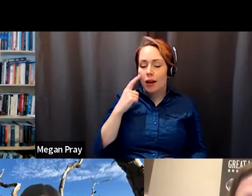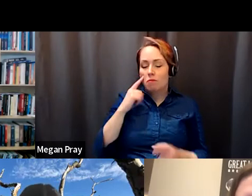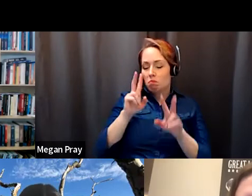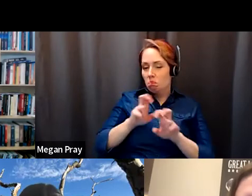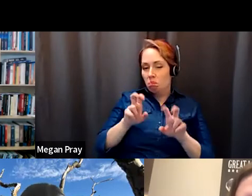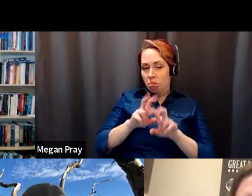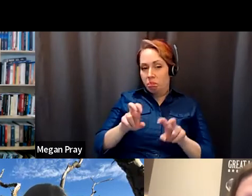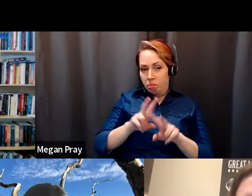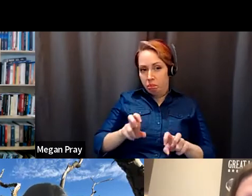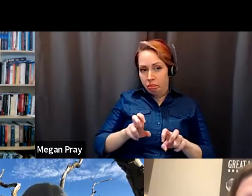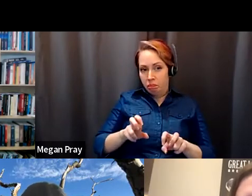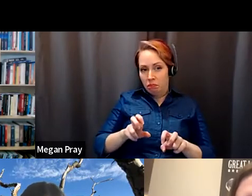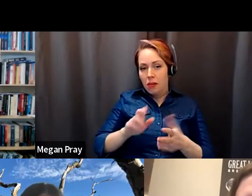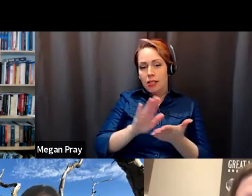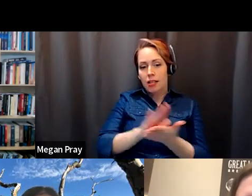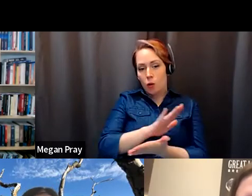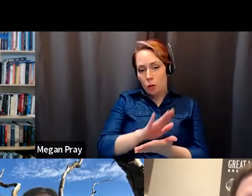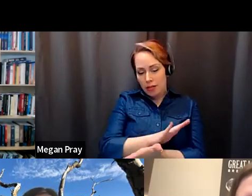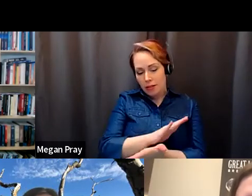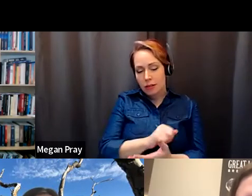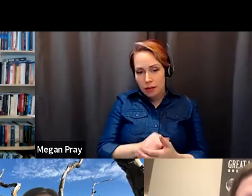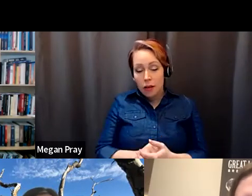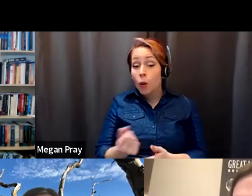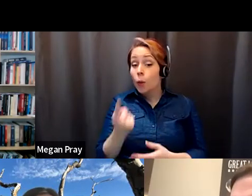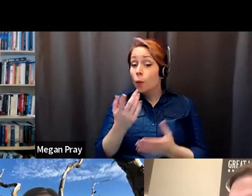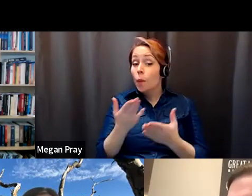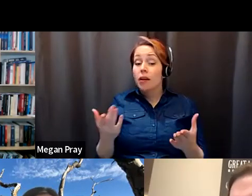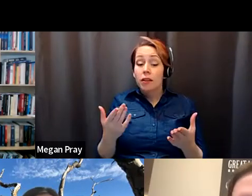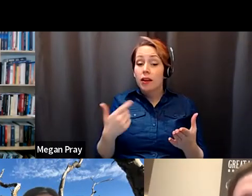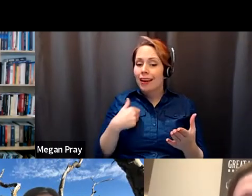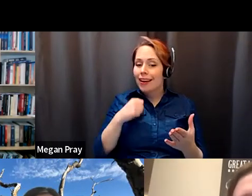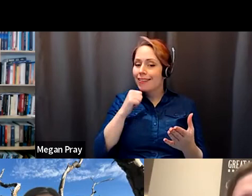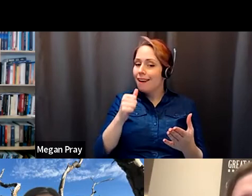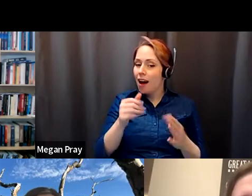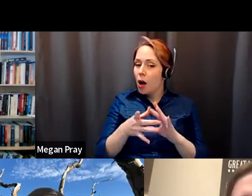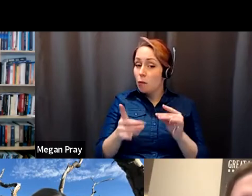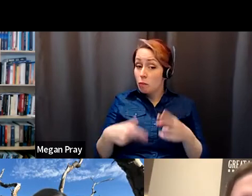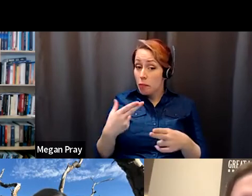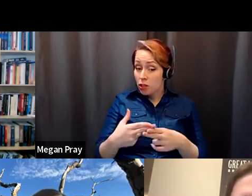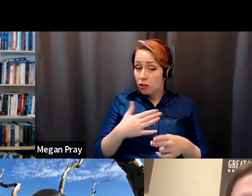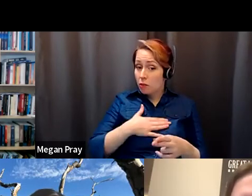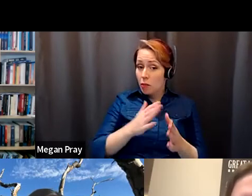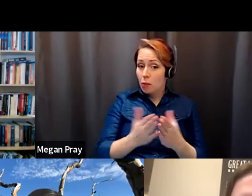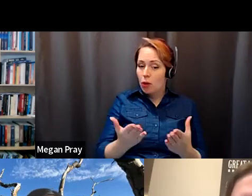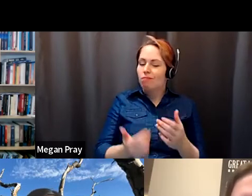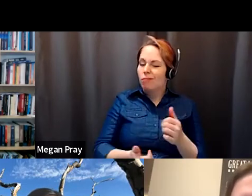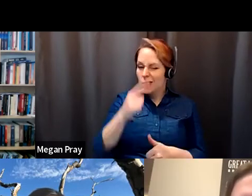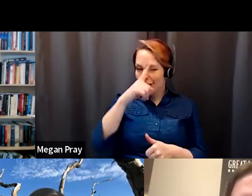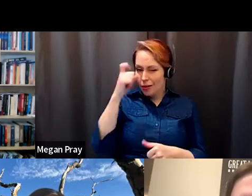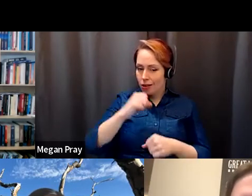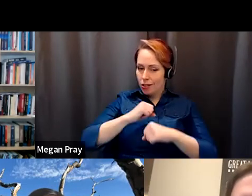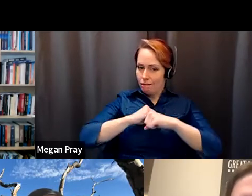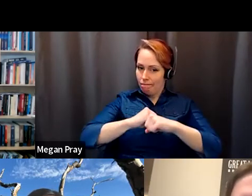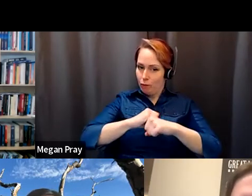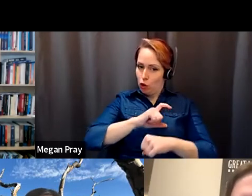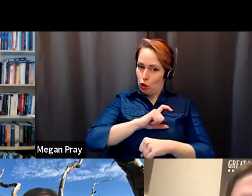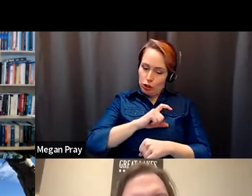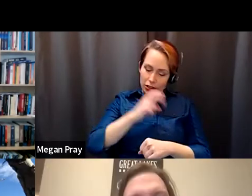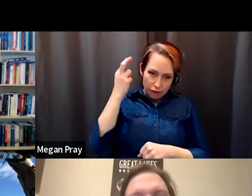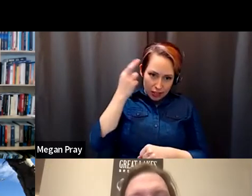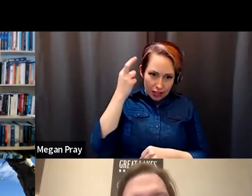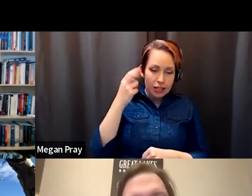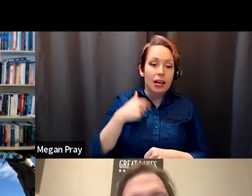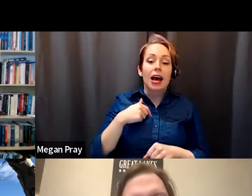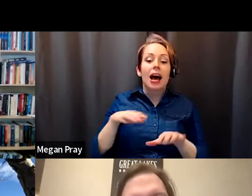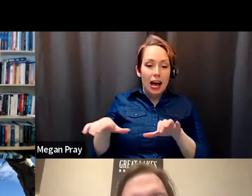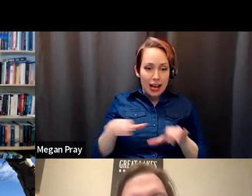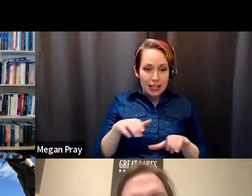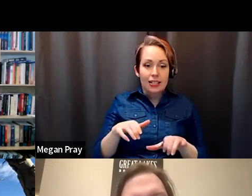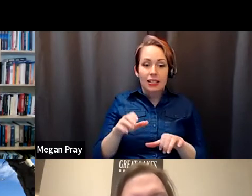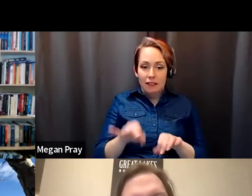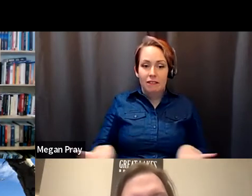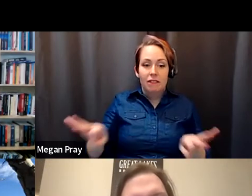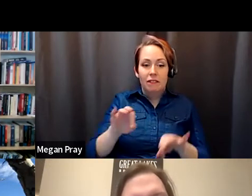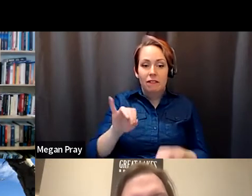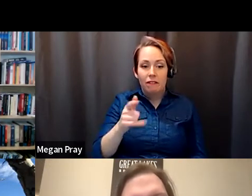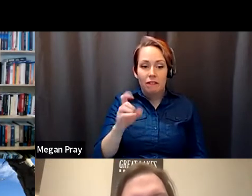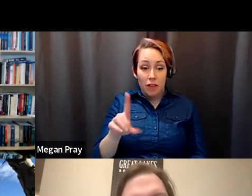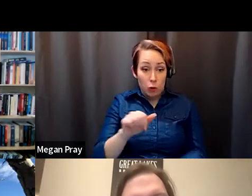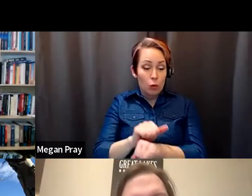Salvador Santino Regilme: I looked into the documents, one thing that they did not mention in the book, primarily because of security reasons is that I conducted fieldwork for for this, both in Southeast Asia, but also in Washington DC when I was a graduate student.